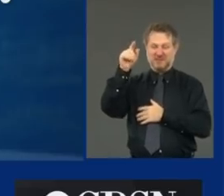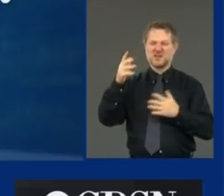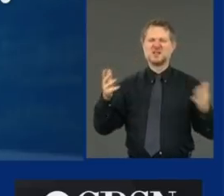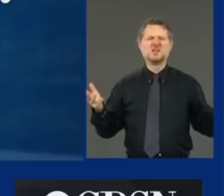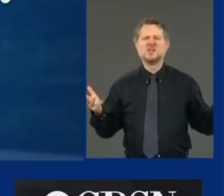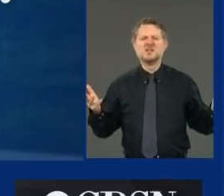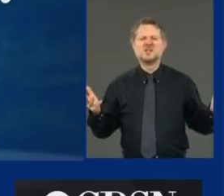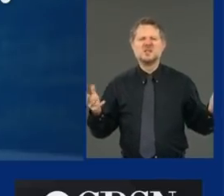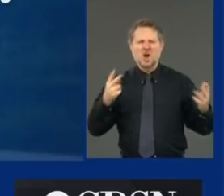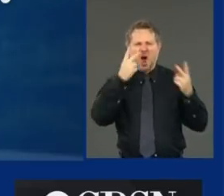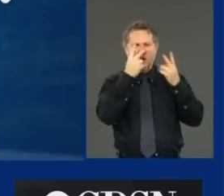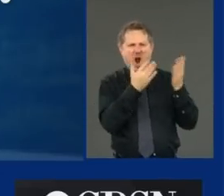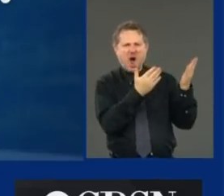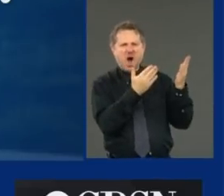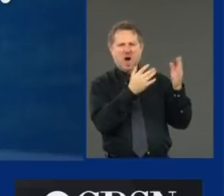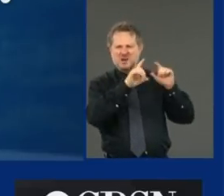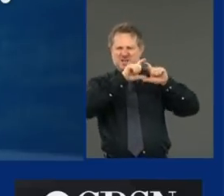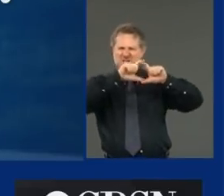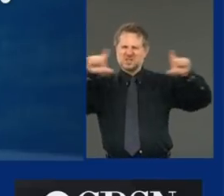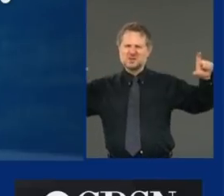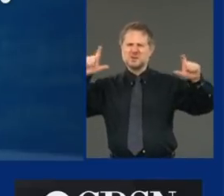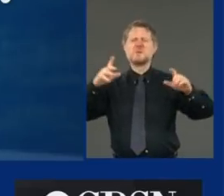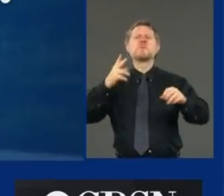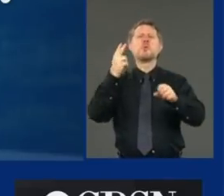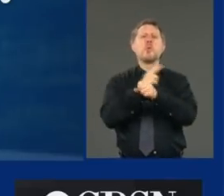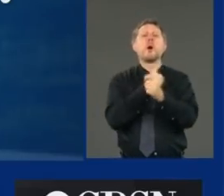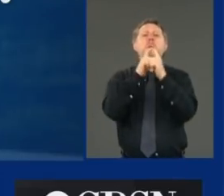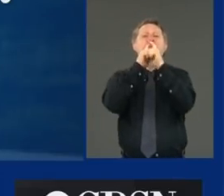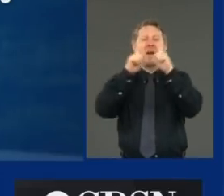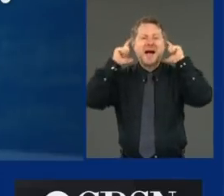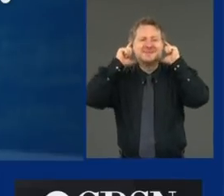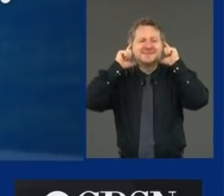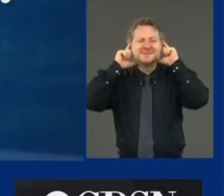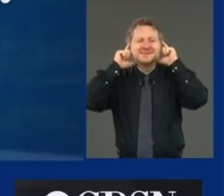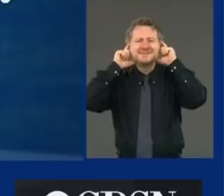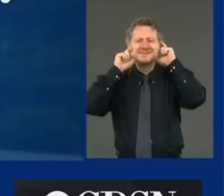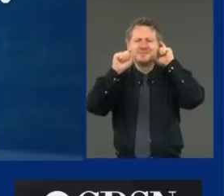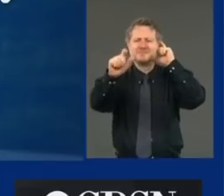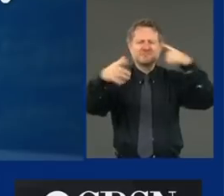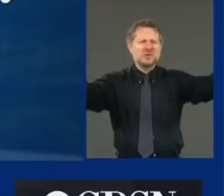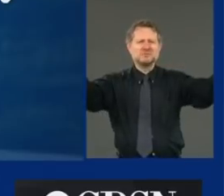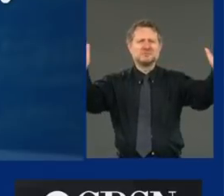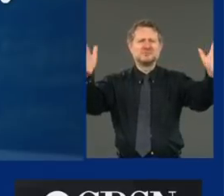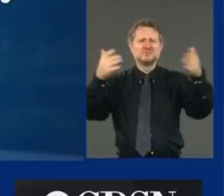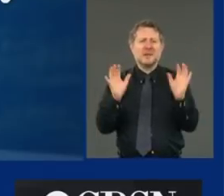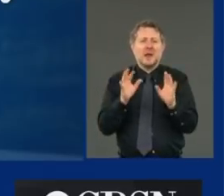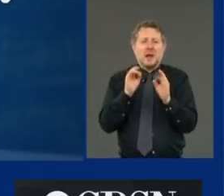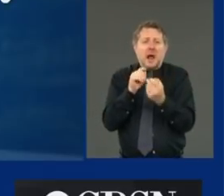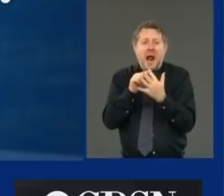IT IS AIRBORNE. IT'S DROPLETS. THAT'S A MAJOR SOURCE. IF THE MAJOR SOURCE, IF THEY